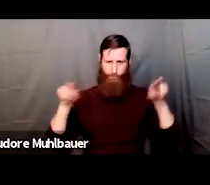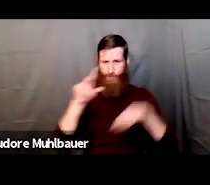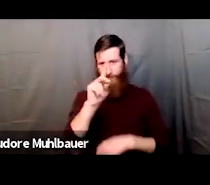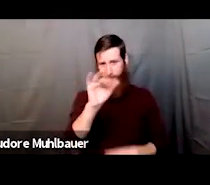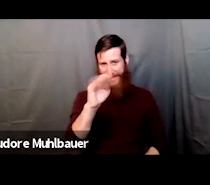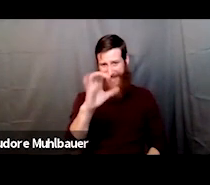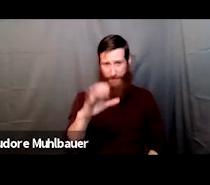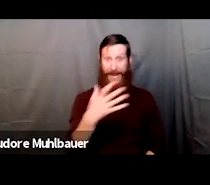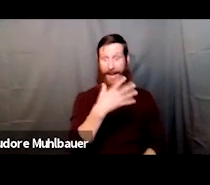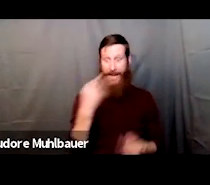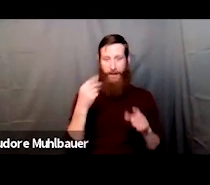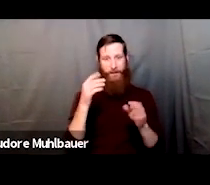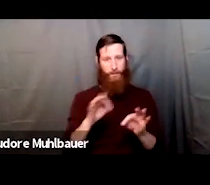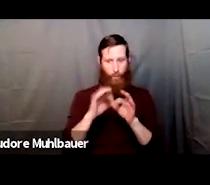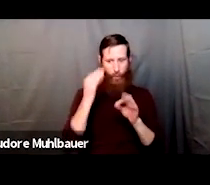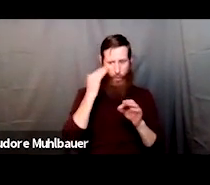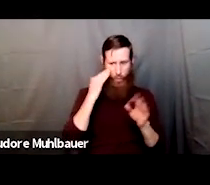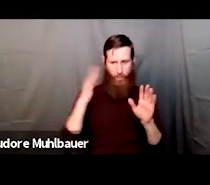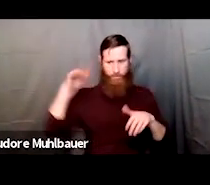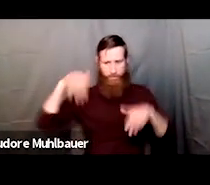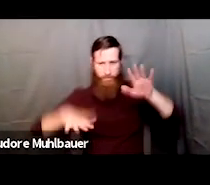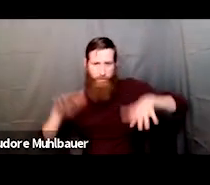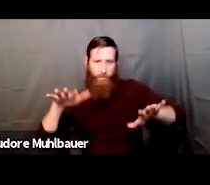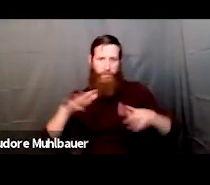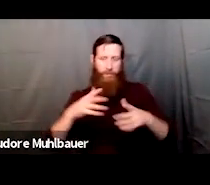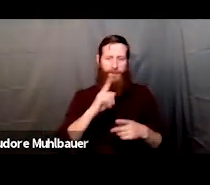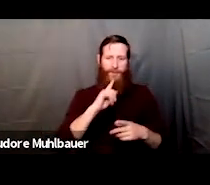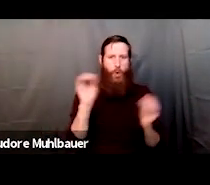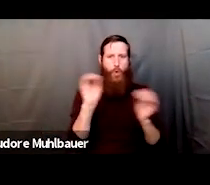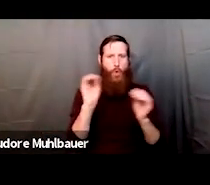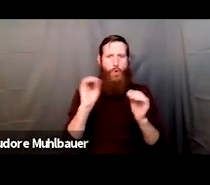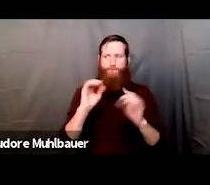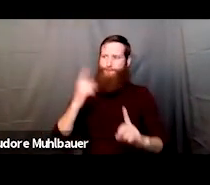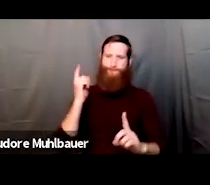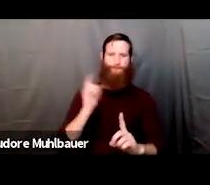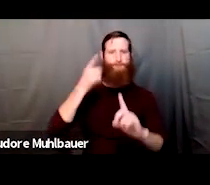The snow is very dynamic, as well as the landscape; keeping in mind that there is not real rule of thumb related to that question